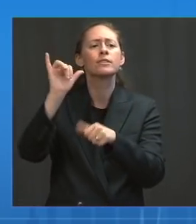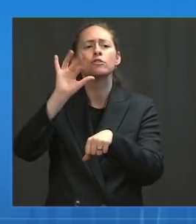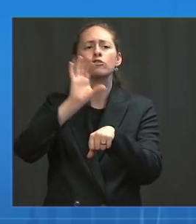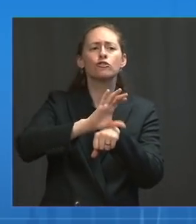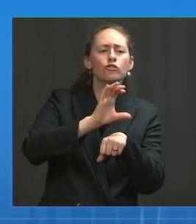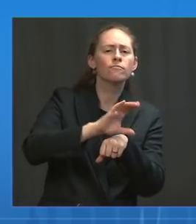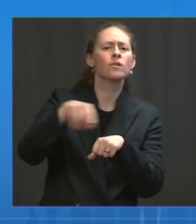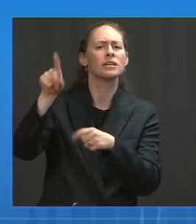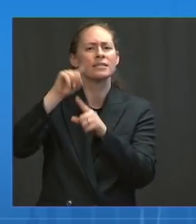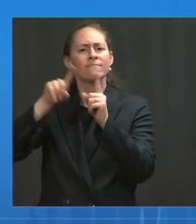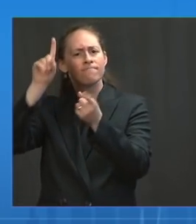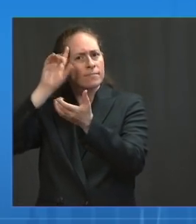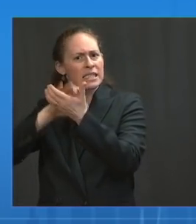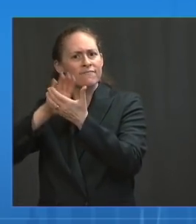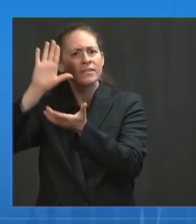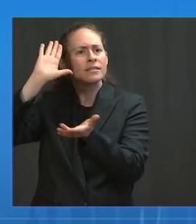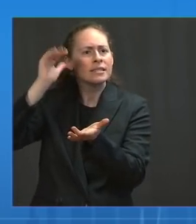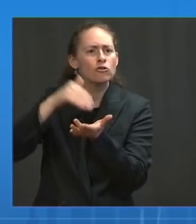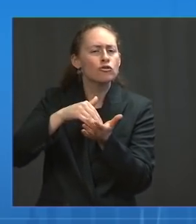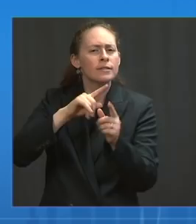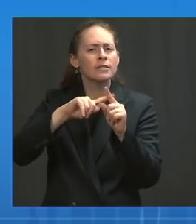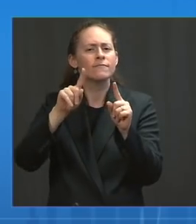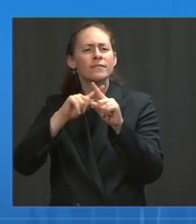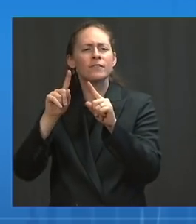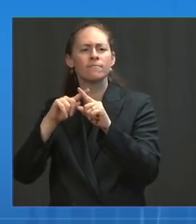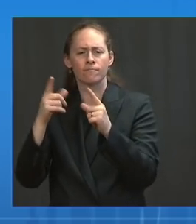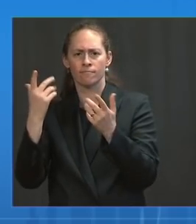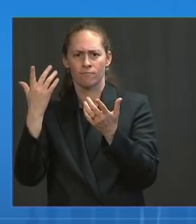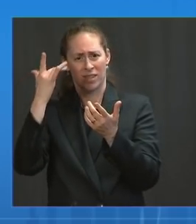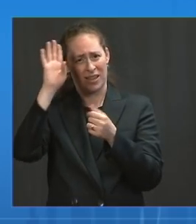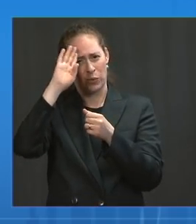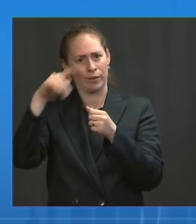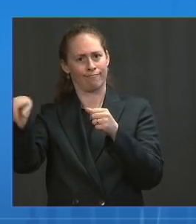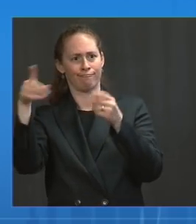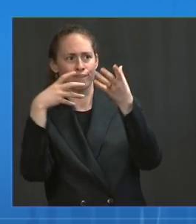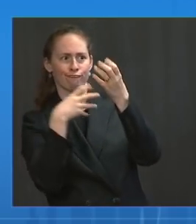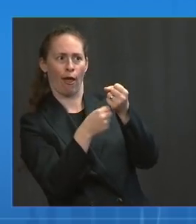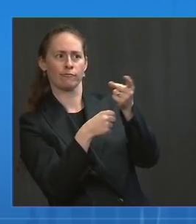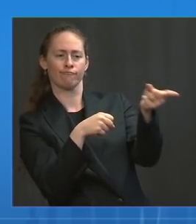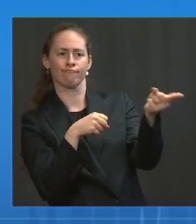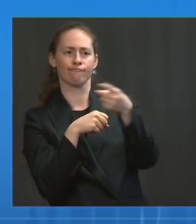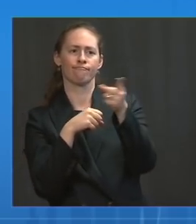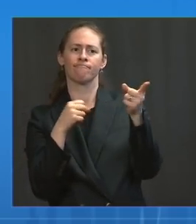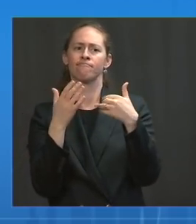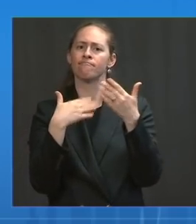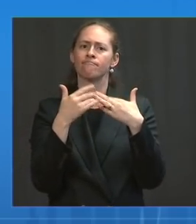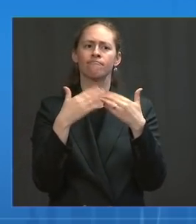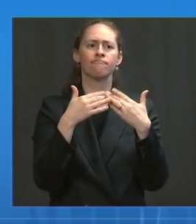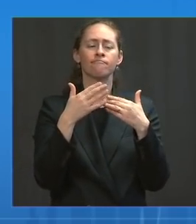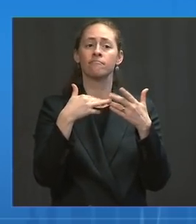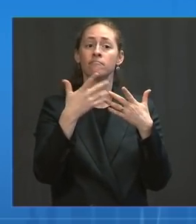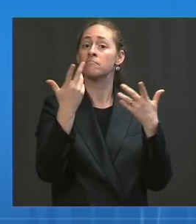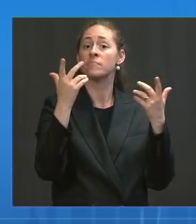Those partners are trusted and trustworthy. And so, whether that's a house of worship, a barbershop, a medical practice,